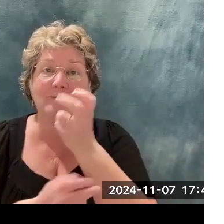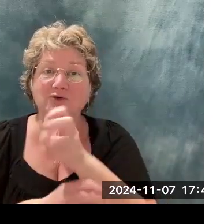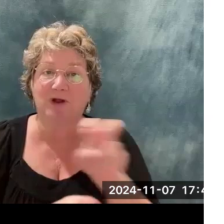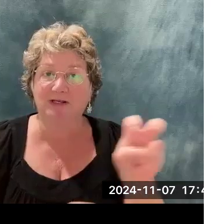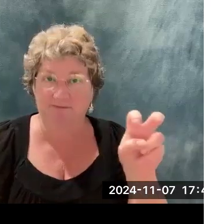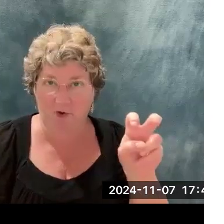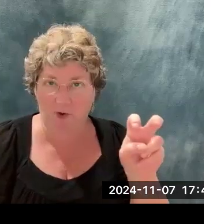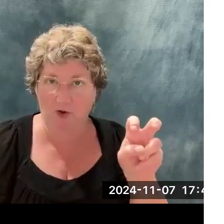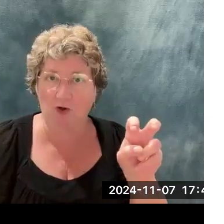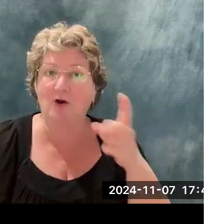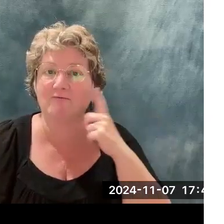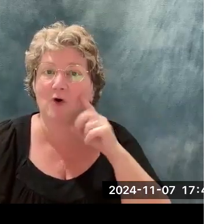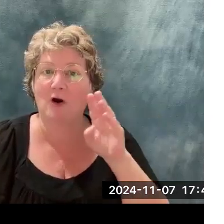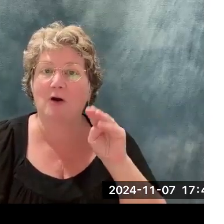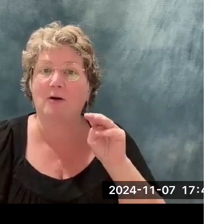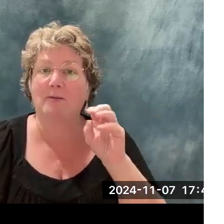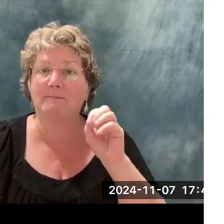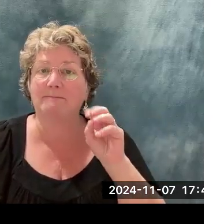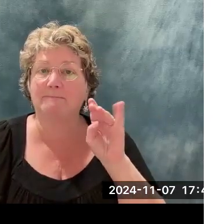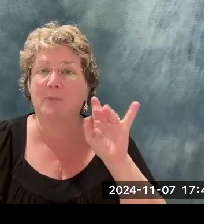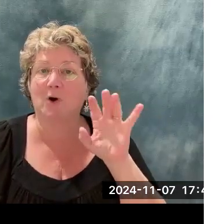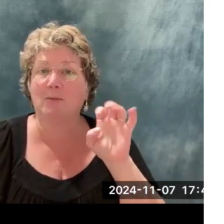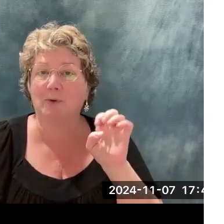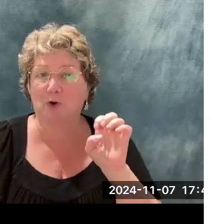we'll talk about mobile crisis teams next. Next slide.